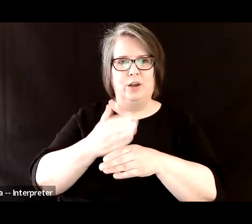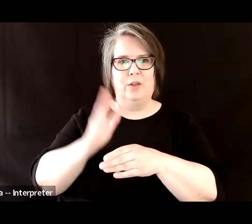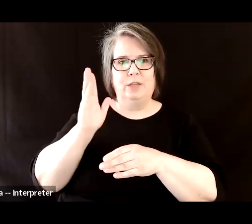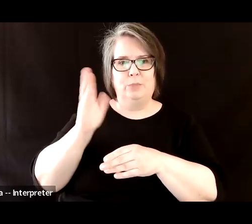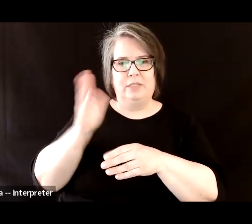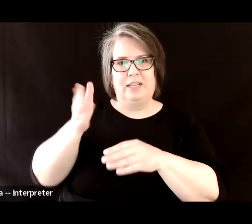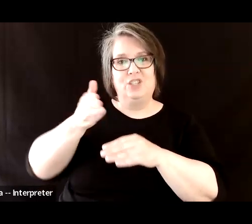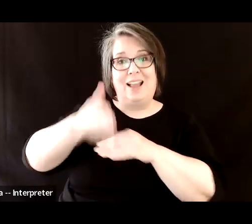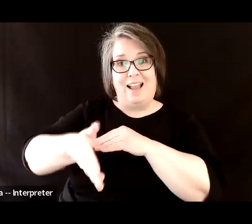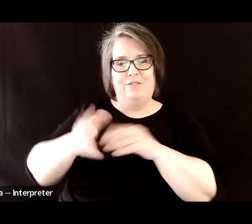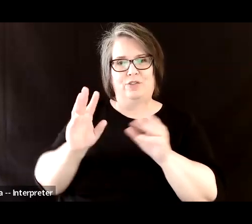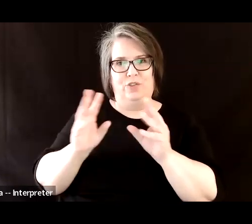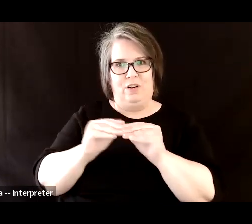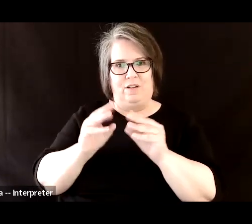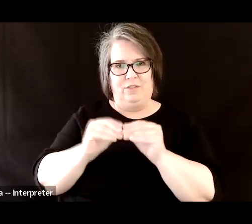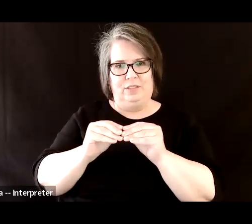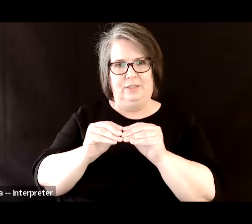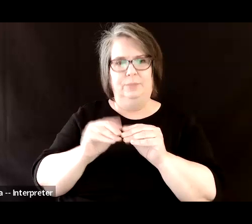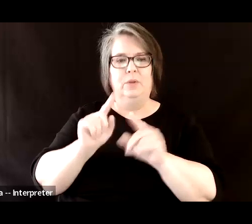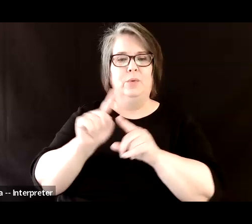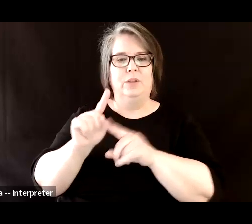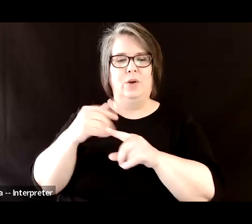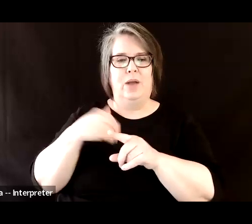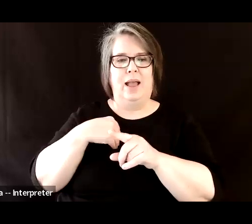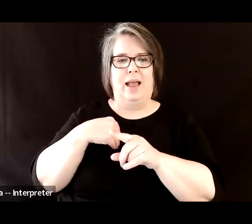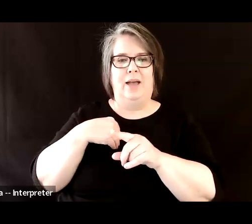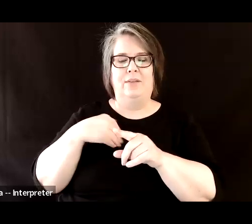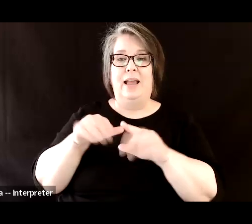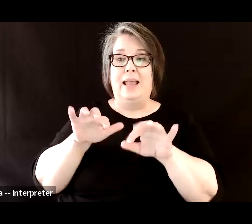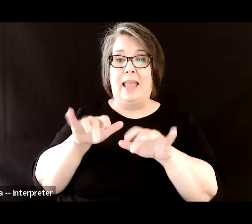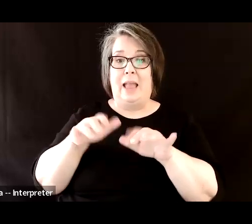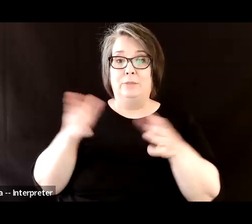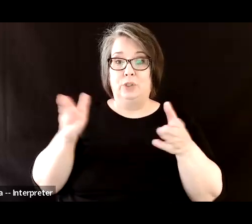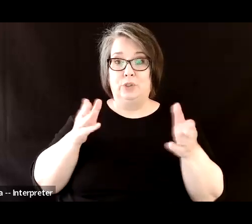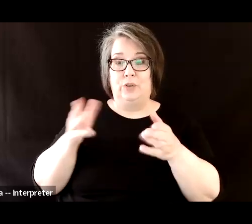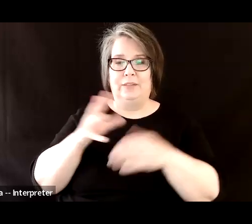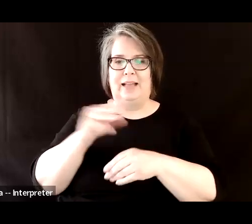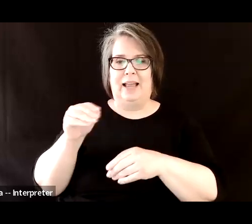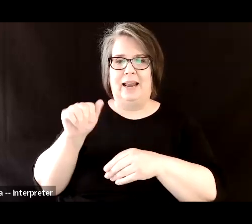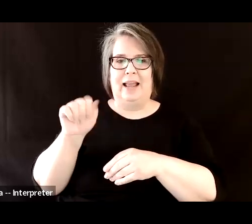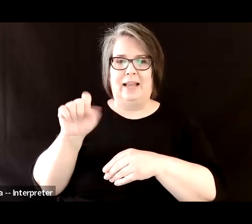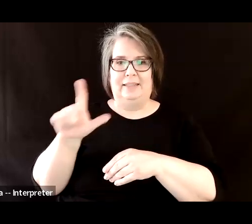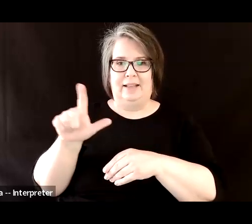conference. We also have professional cost professional captioning services and ASL services during